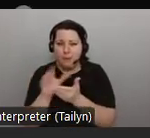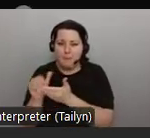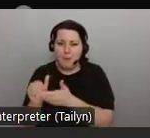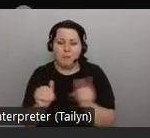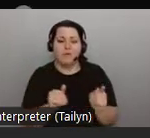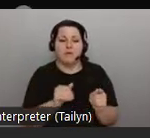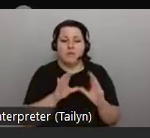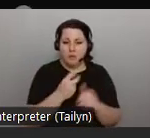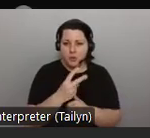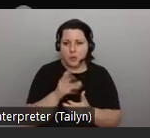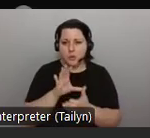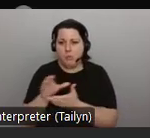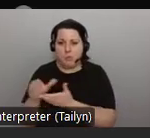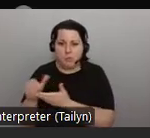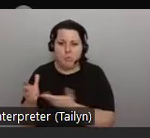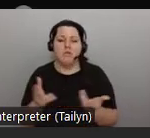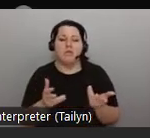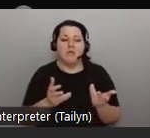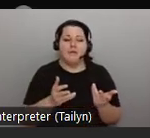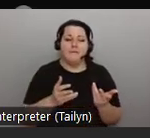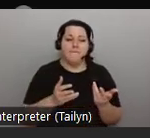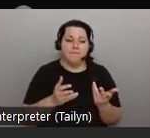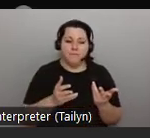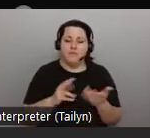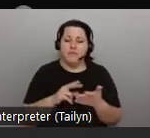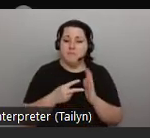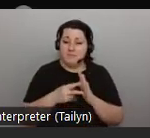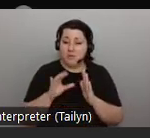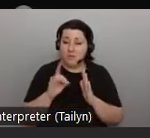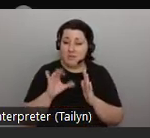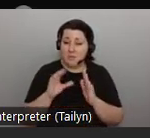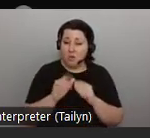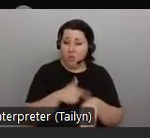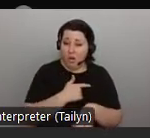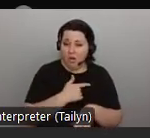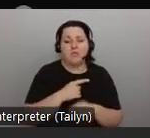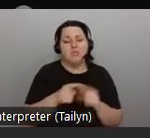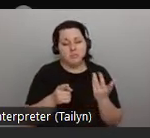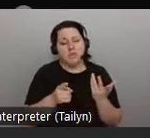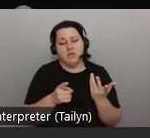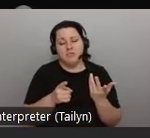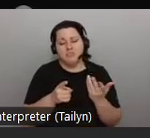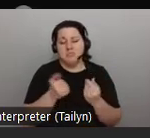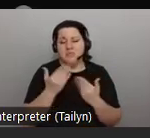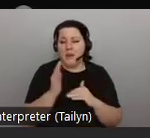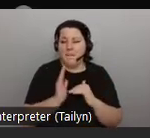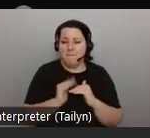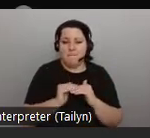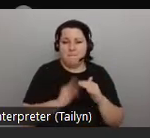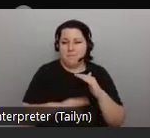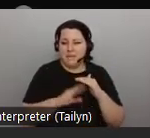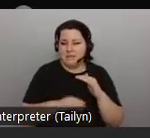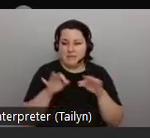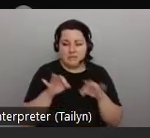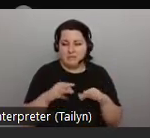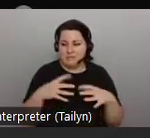a great idea, telling us what category one is, what each amount is that, category two, yada yada yada. This can make